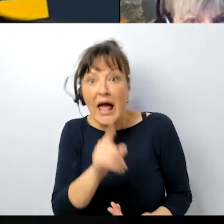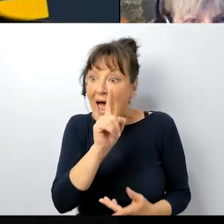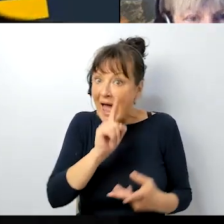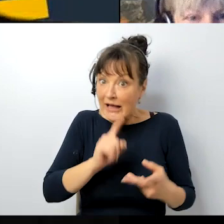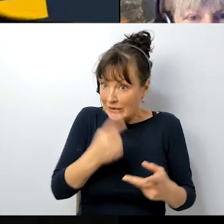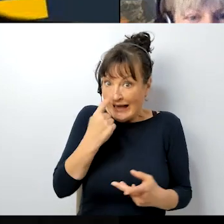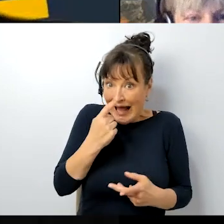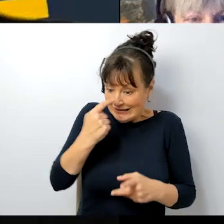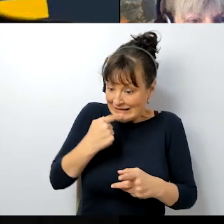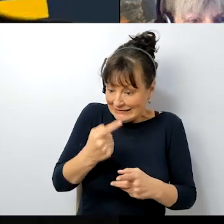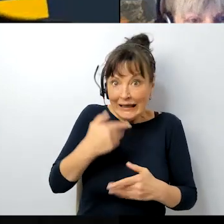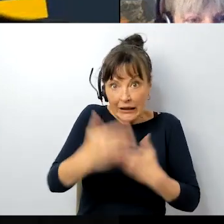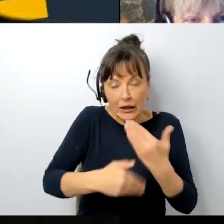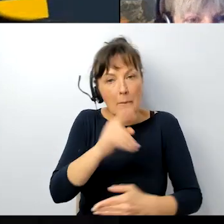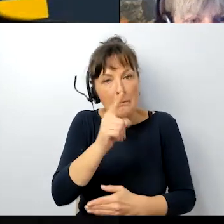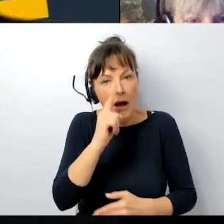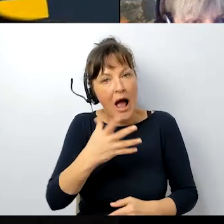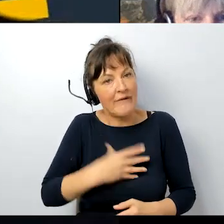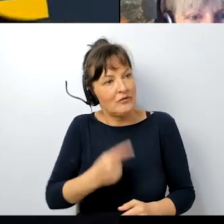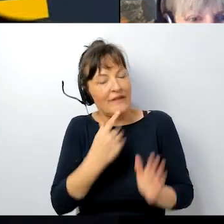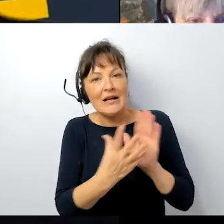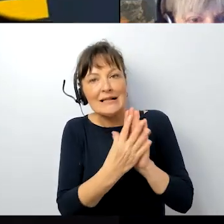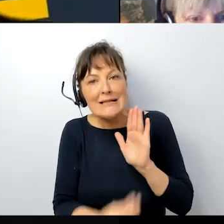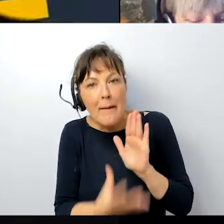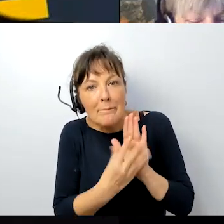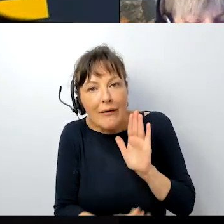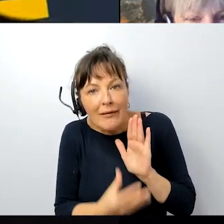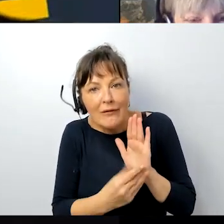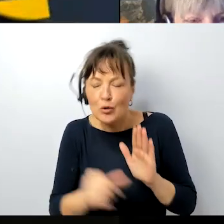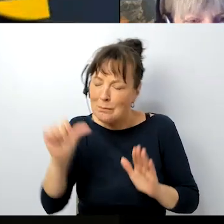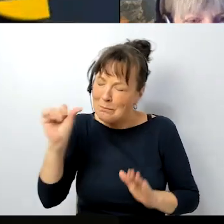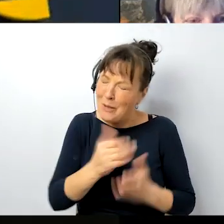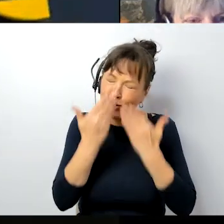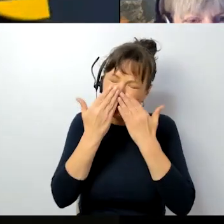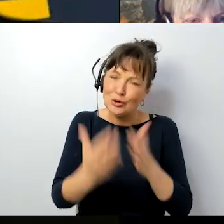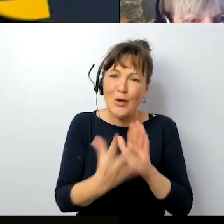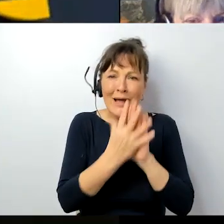Apprenticeship, from your hobbies, from your interests, even if you've not done lots to do